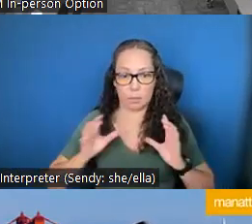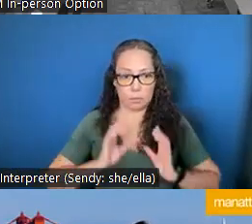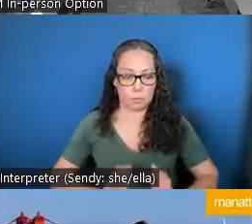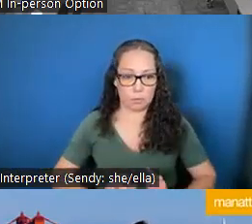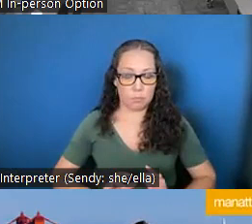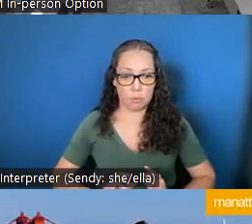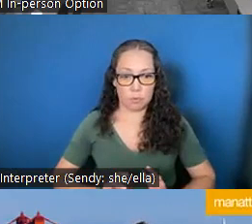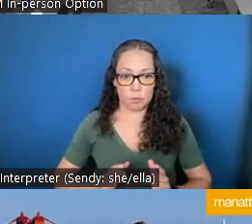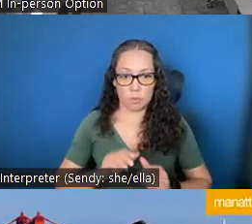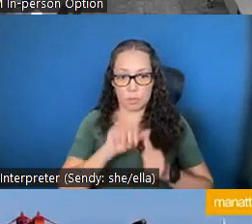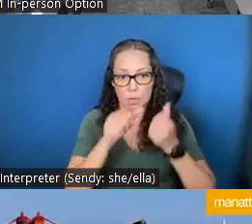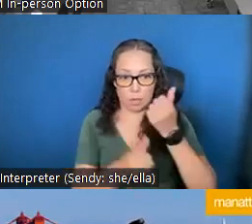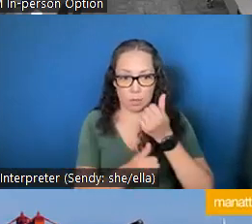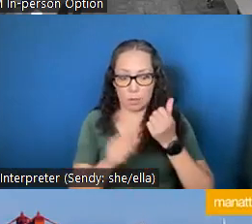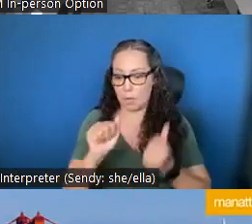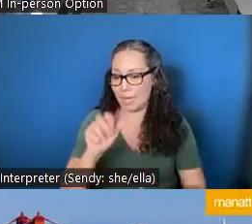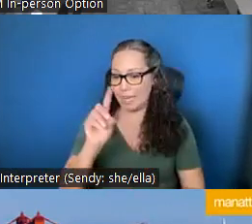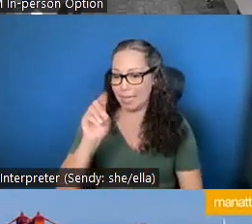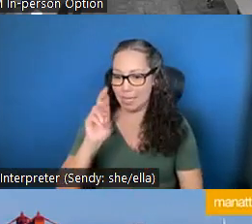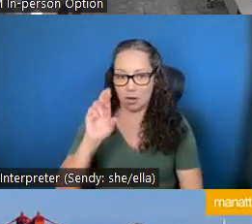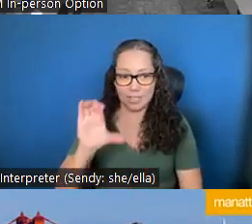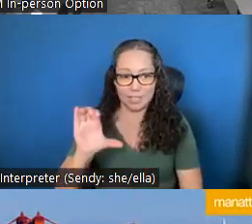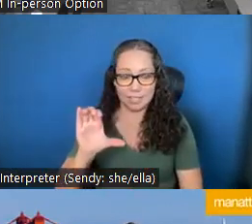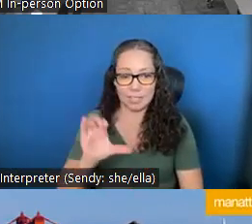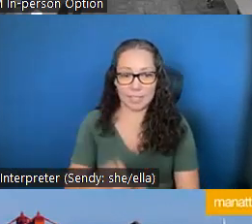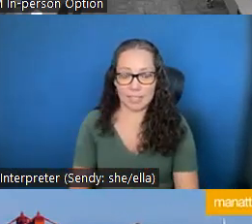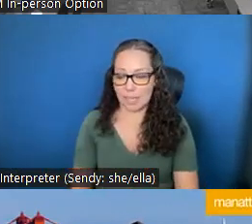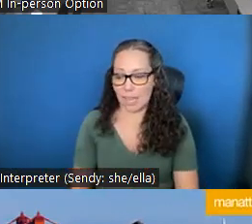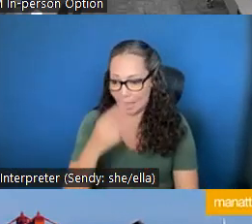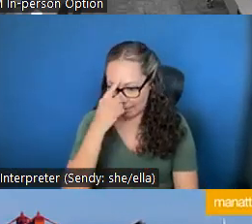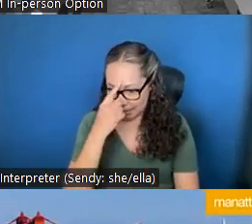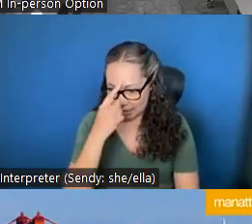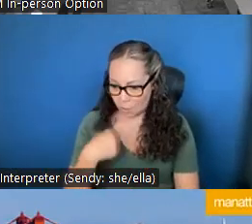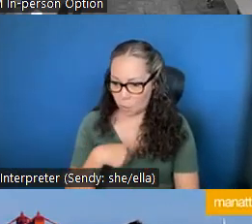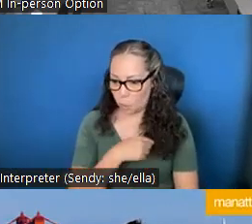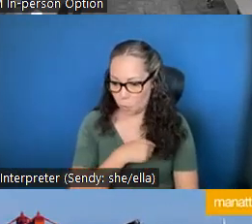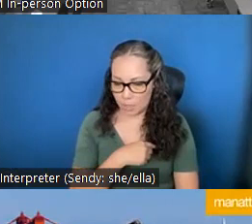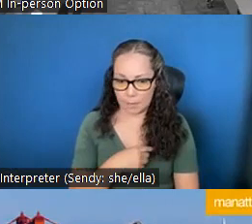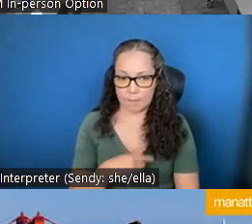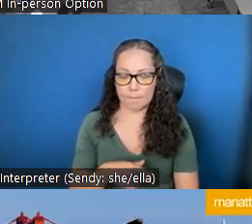got a little we we tripped ourselves up we manette in terms of the first line of the report focusing